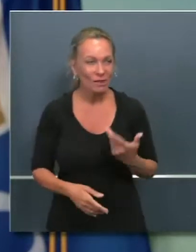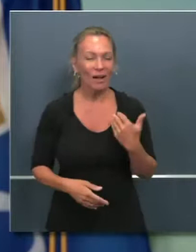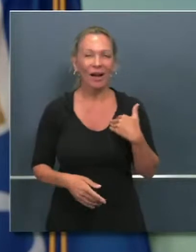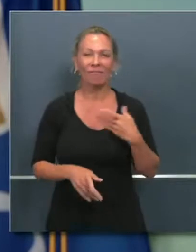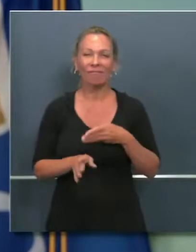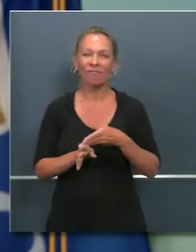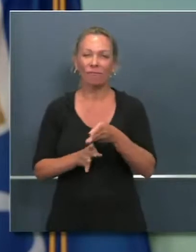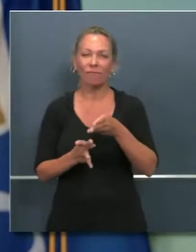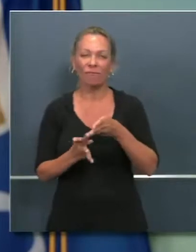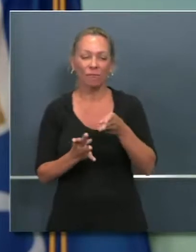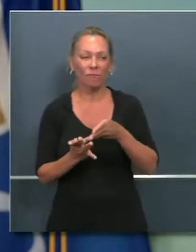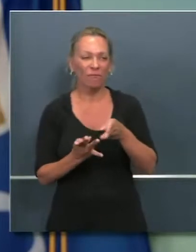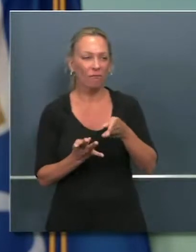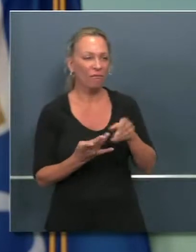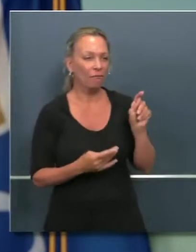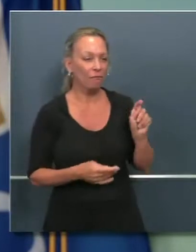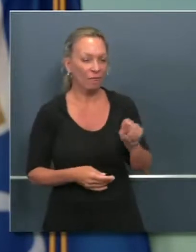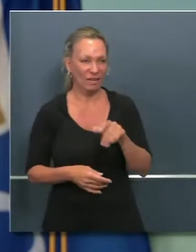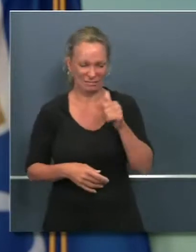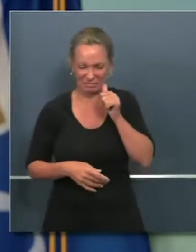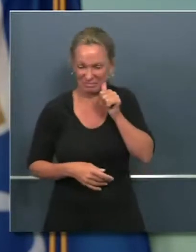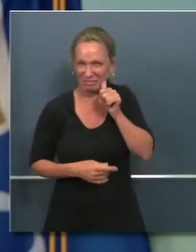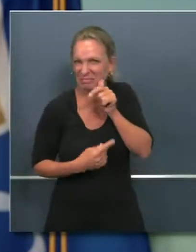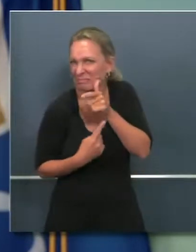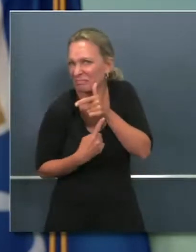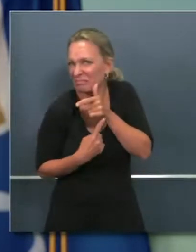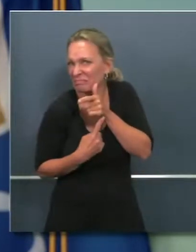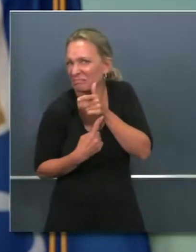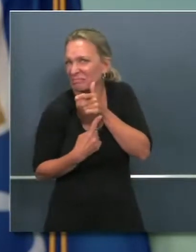the next day or two and we're trying to figure out exactly when that presentation comes out